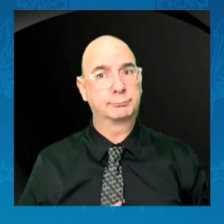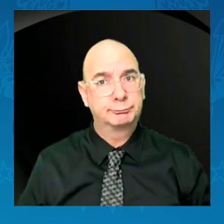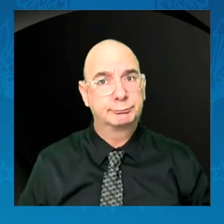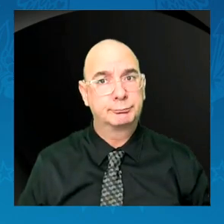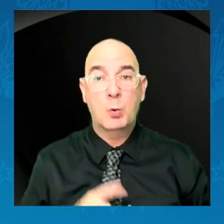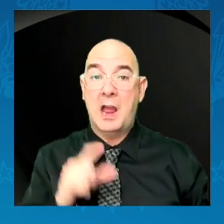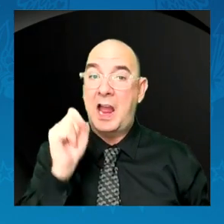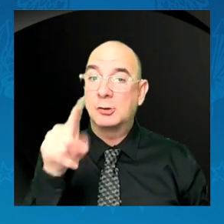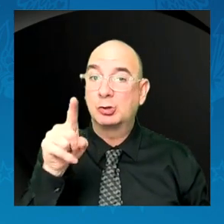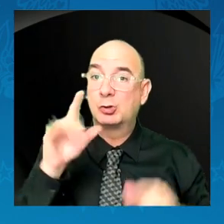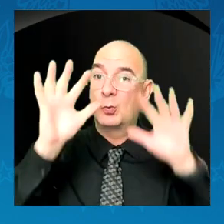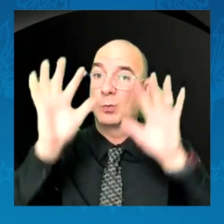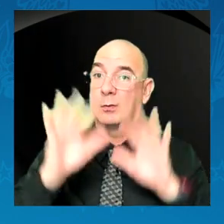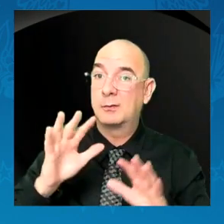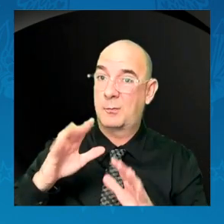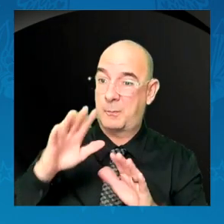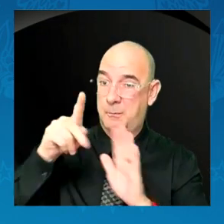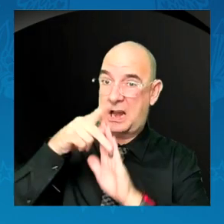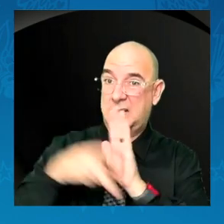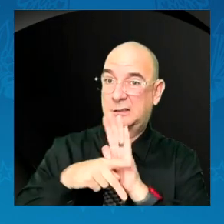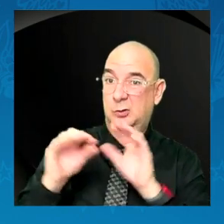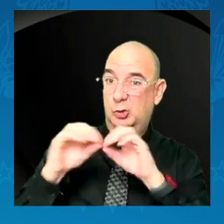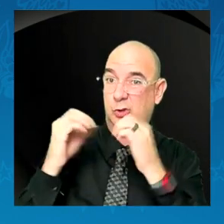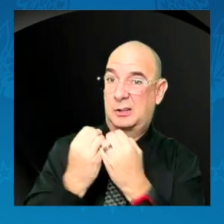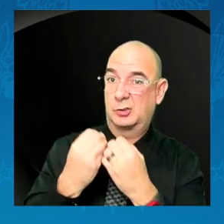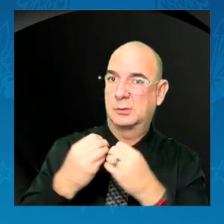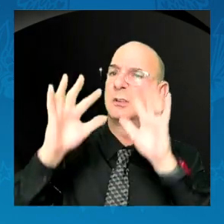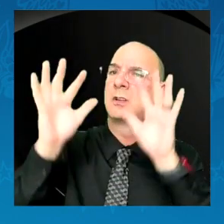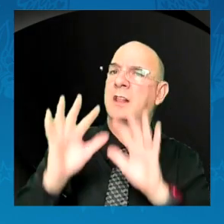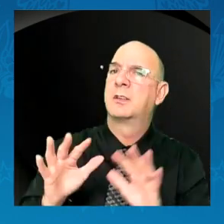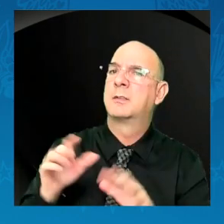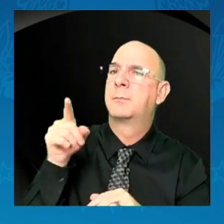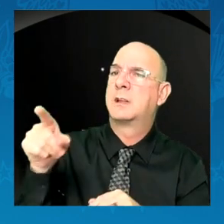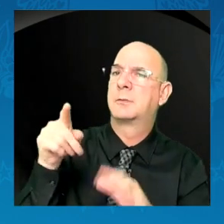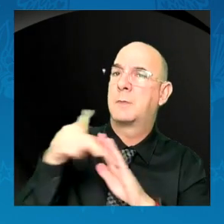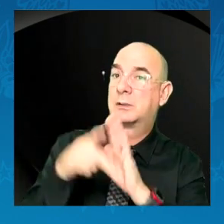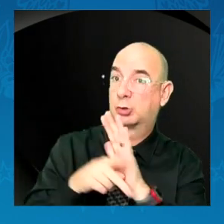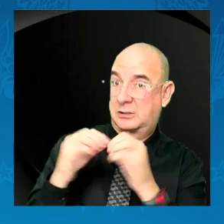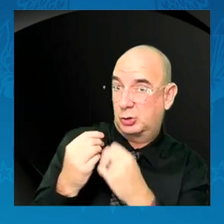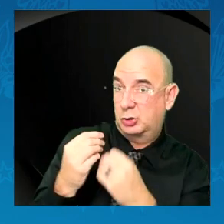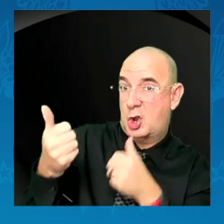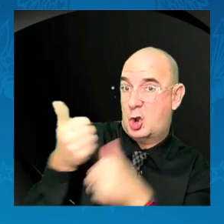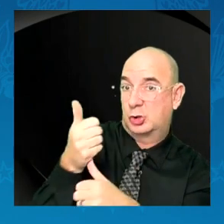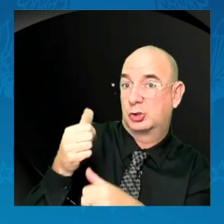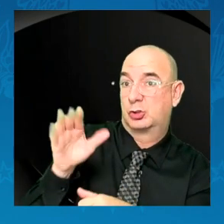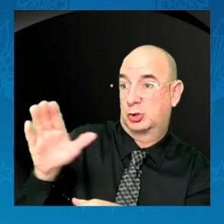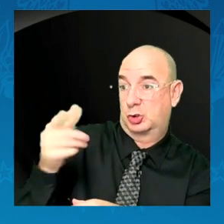and the Climate Policy Office under China's leadership has agreed in coordination with the Office of Science